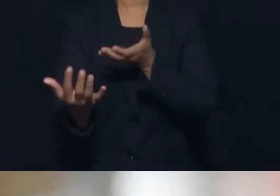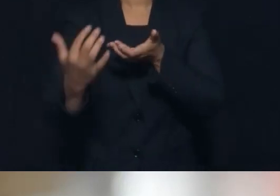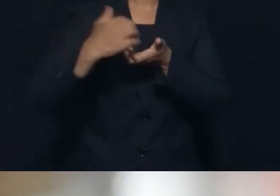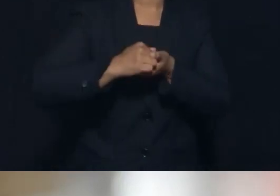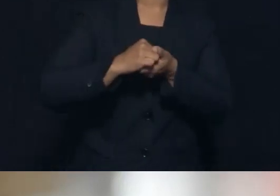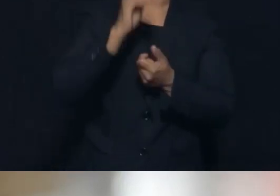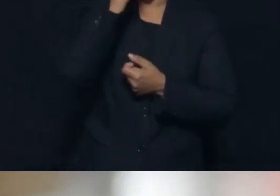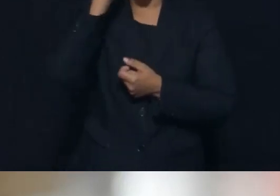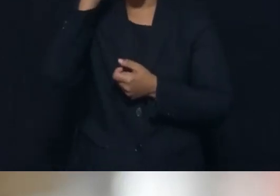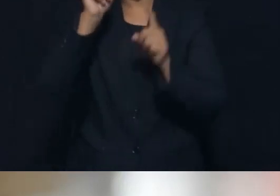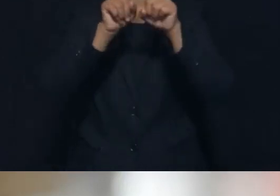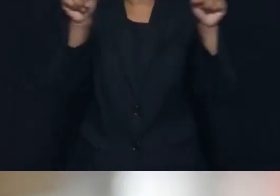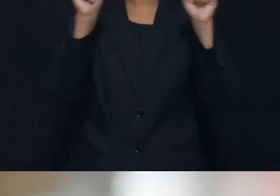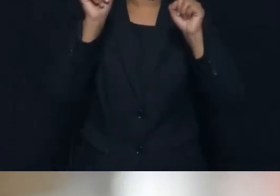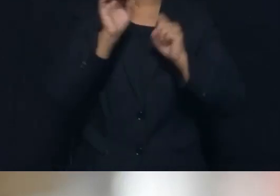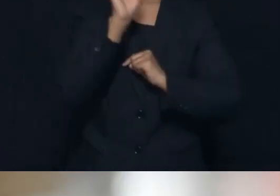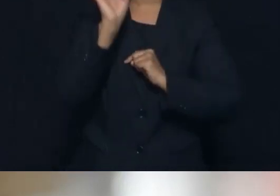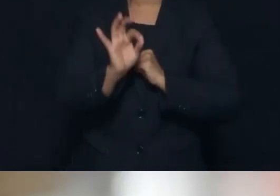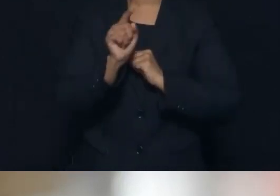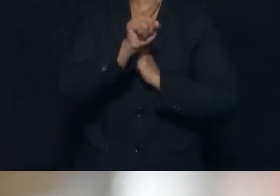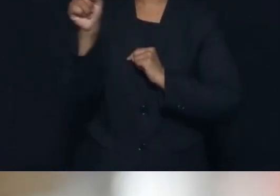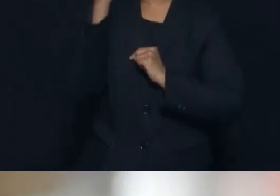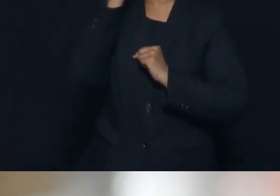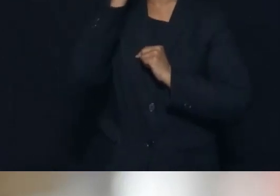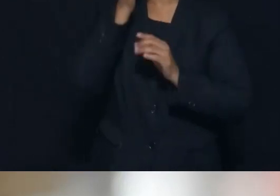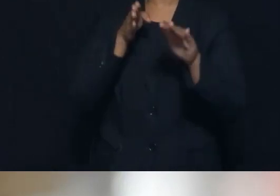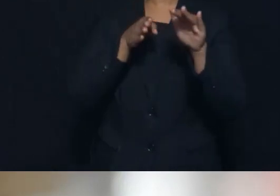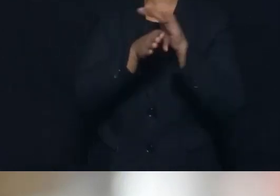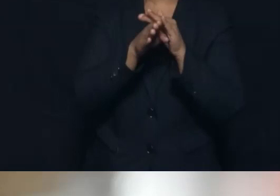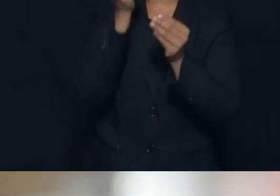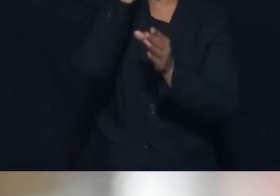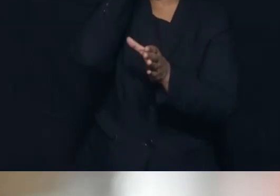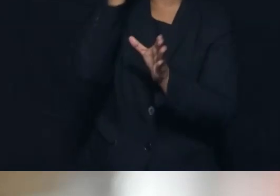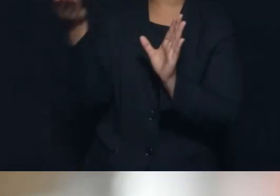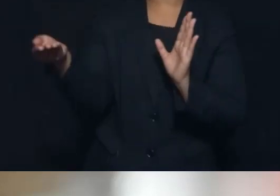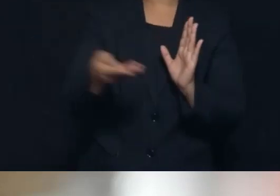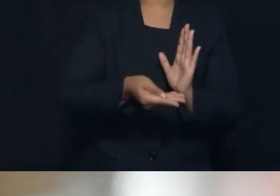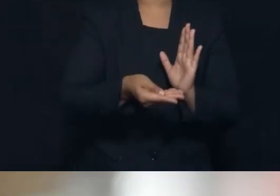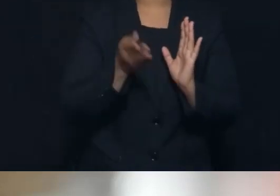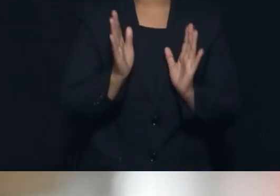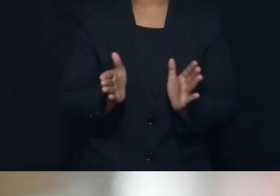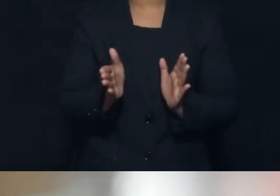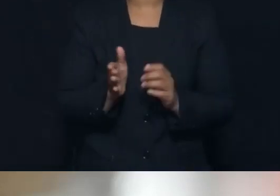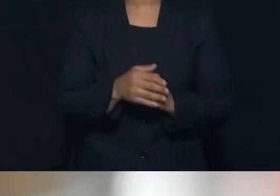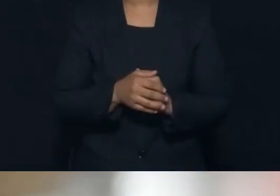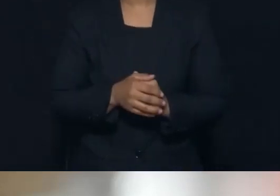And the issue of identification, the issue of being able to interact with that website